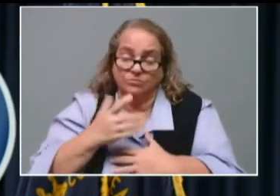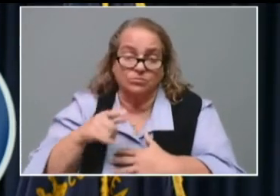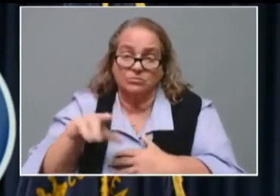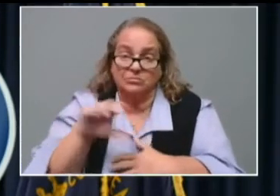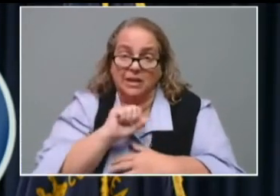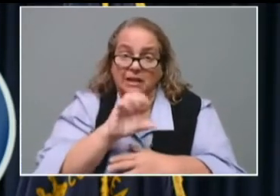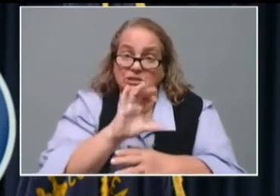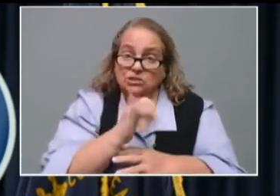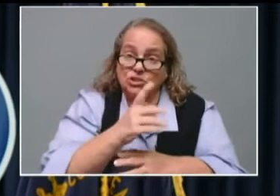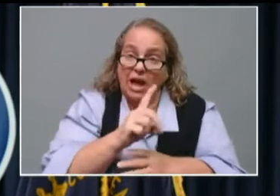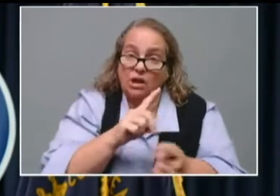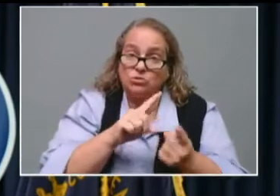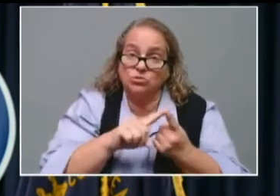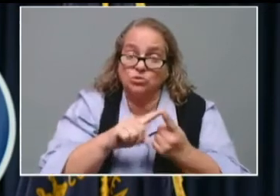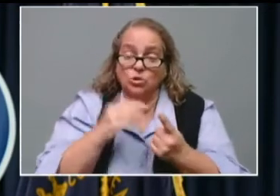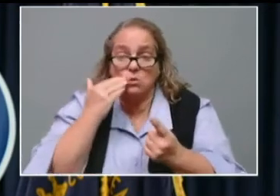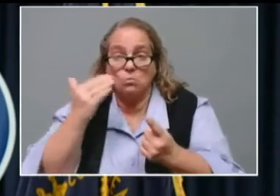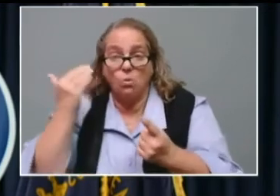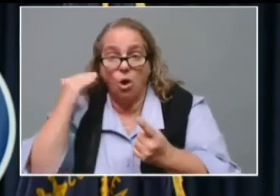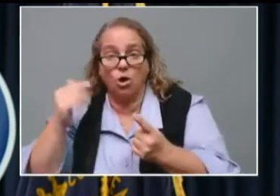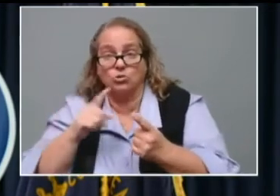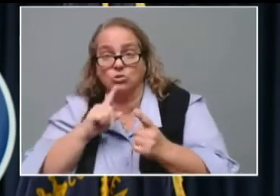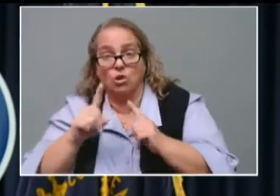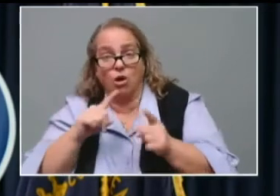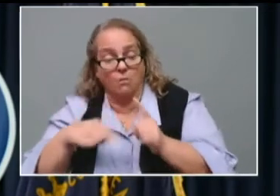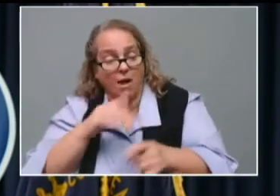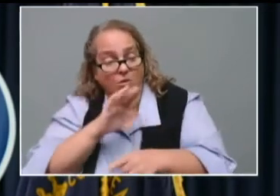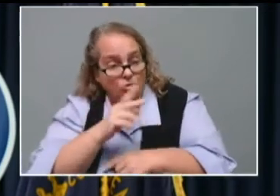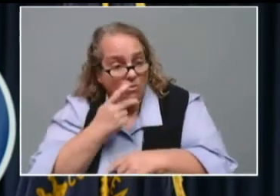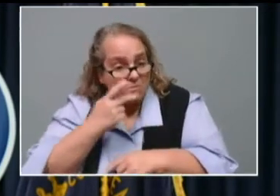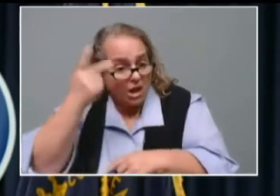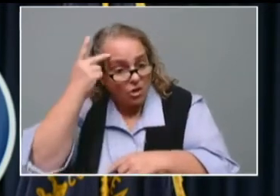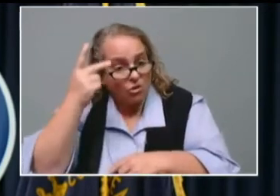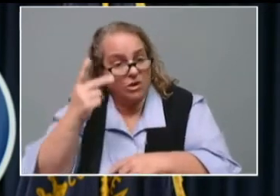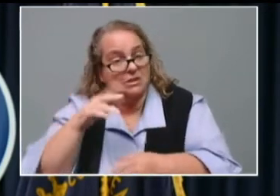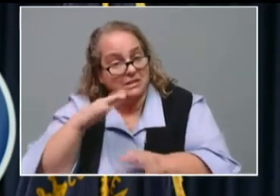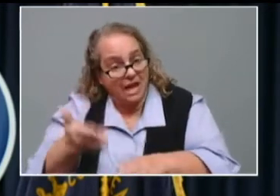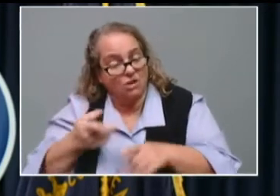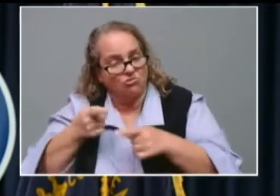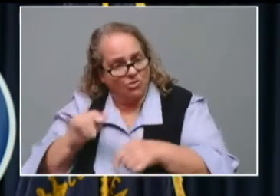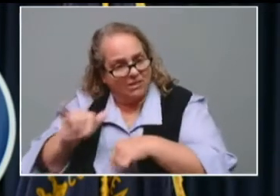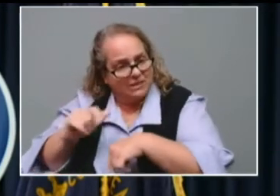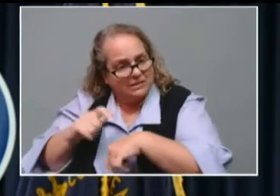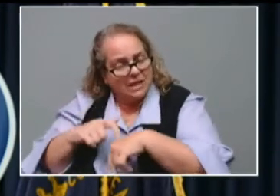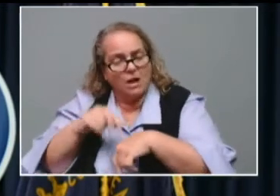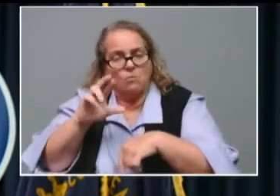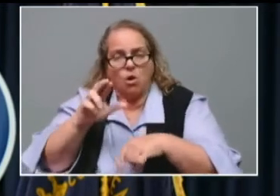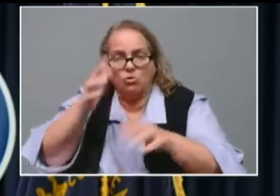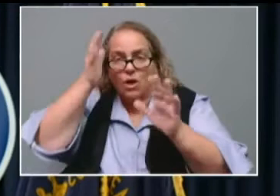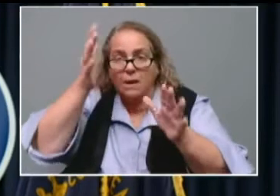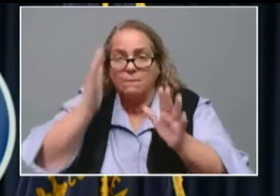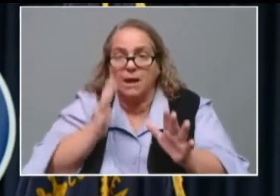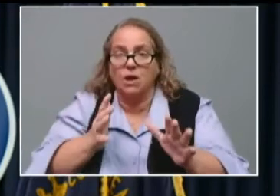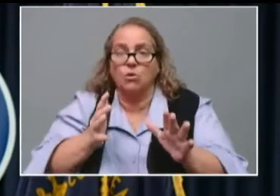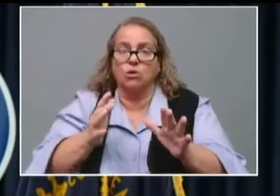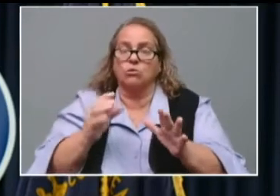about, I lost parents or or lost grandparents, whether it's um, a class